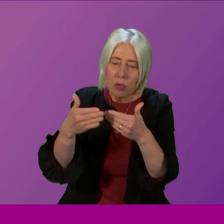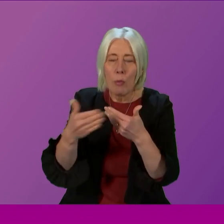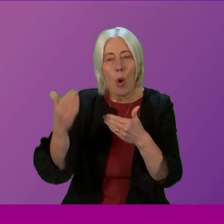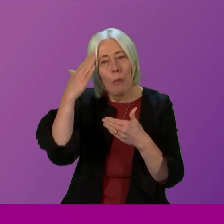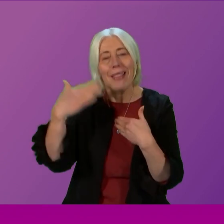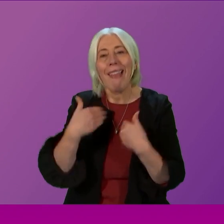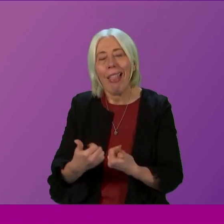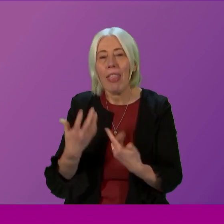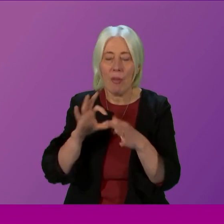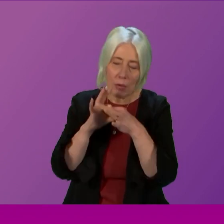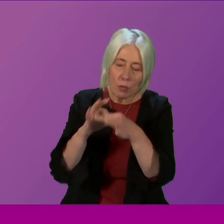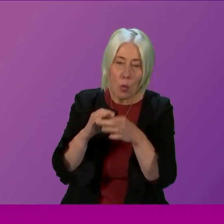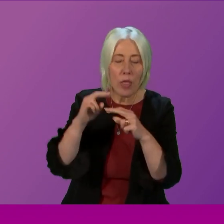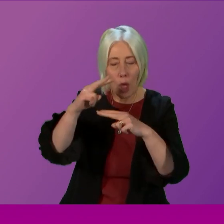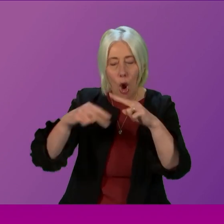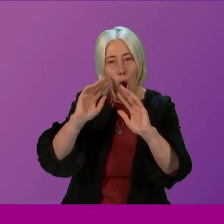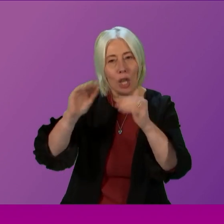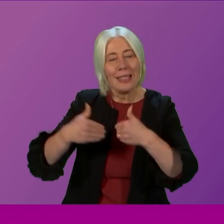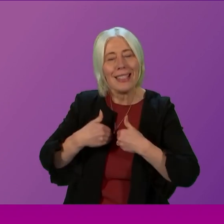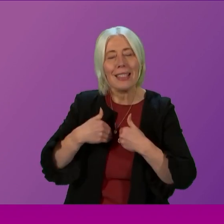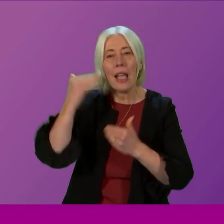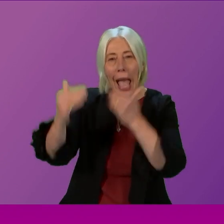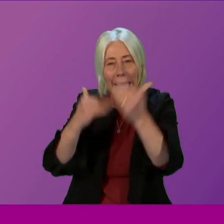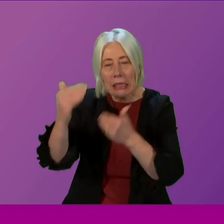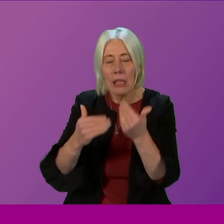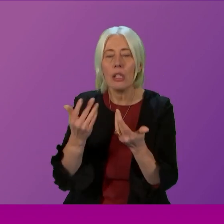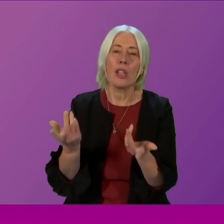with autistic adults and adults with a learning disability on this. We are